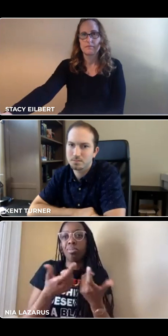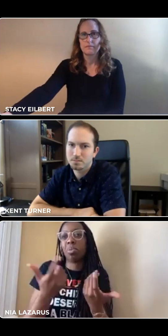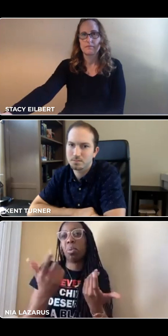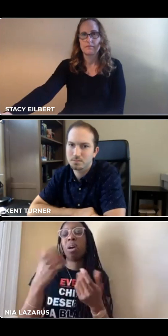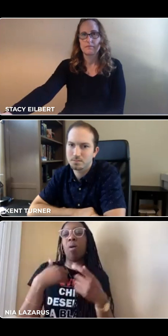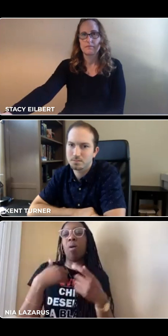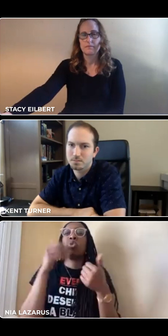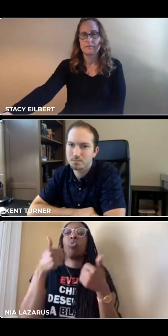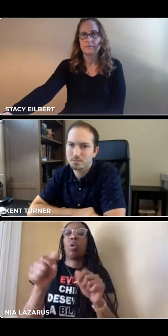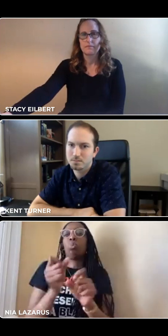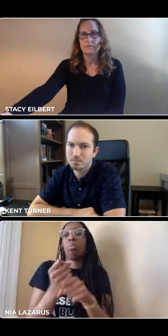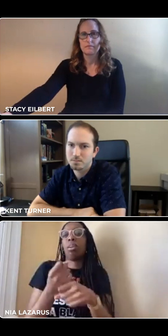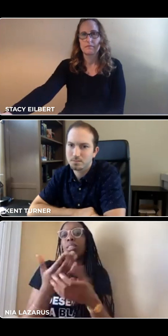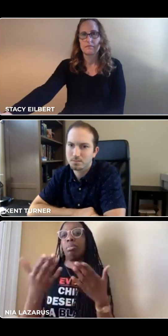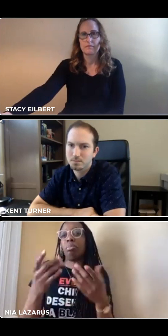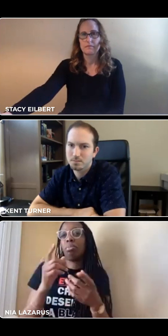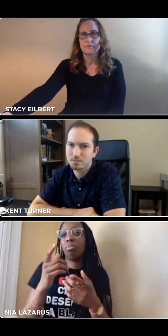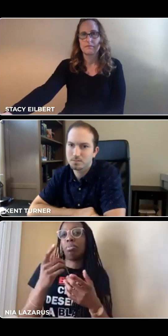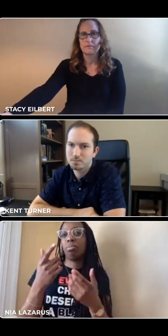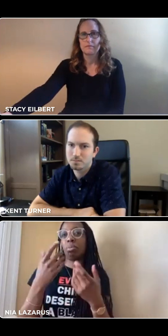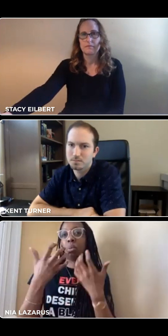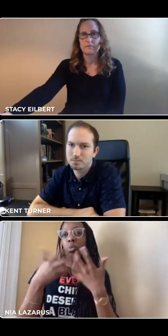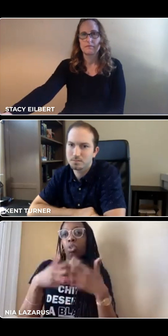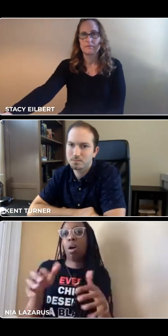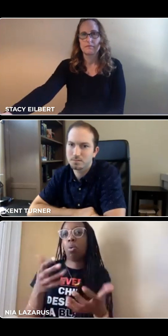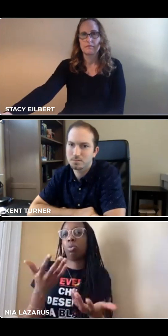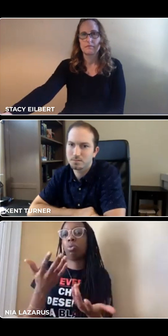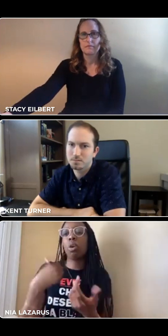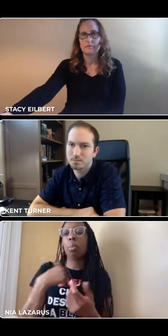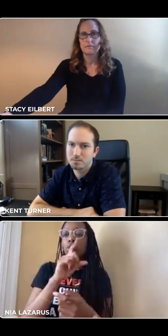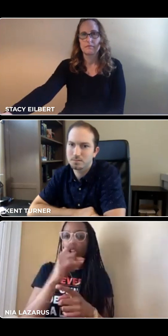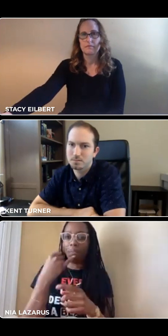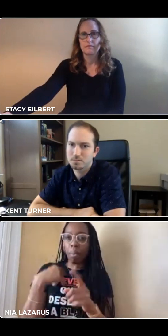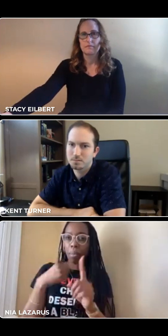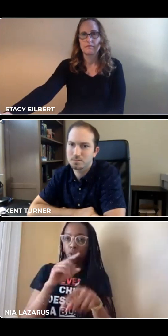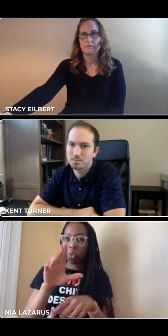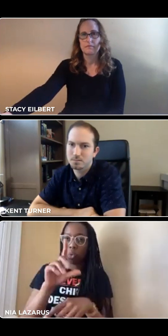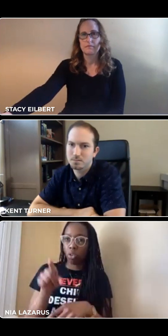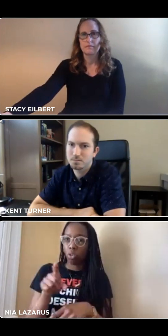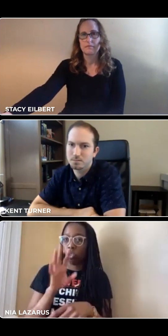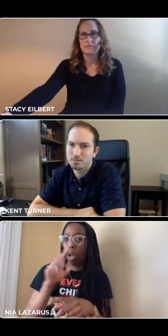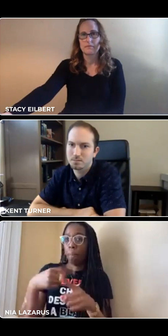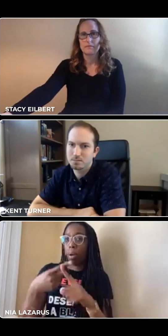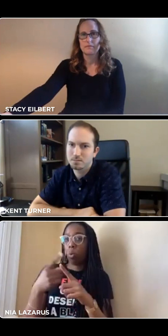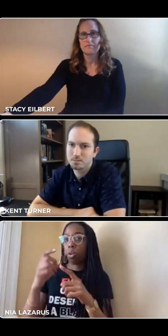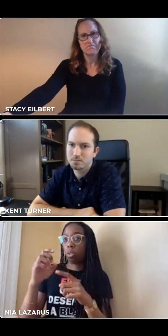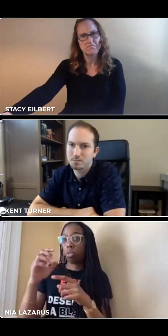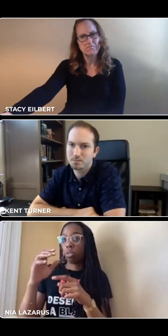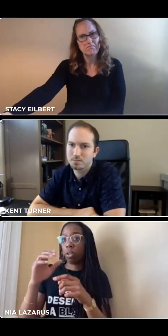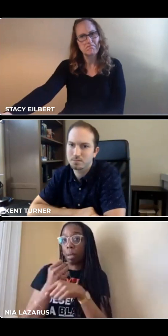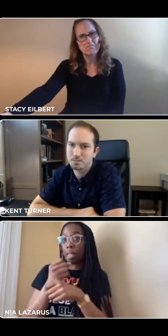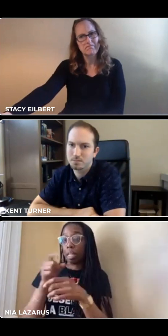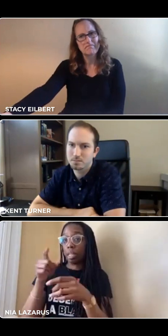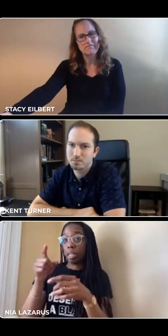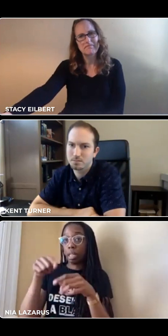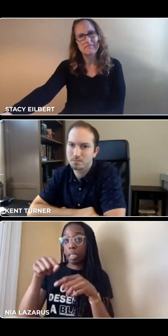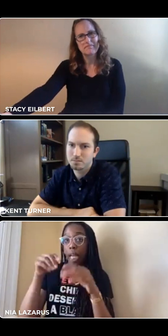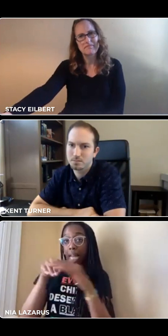but they would be limited, as far as what they could do, if they were limited to text on a cell phone. So, it would take some planning to make things work out. So, that's a good